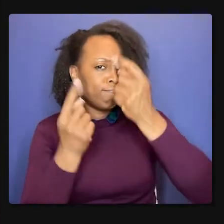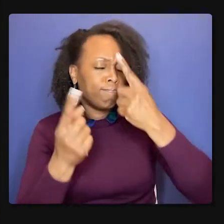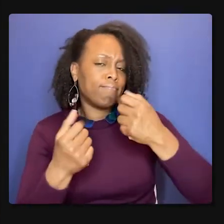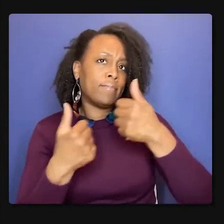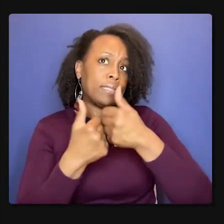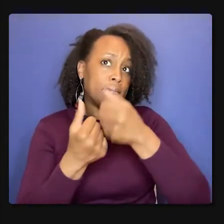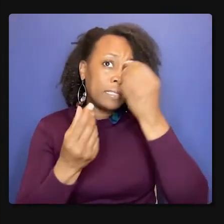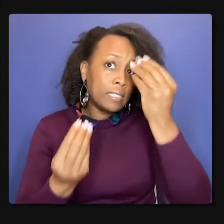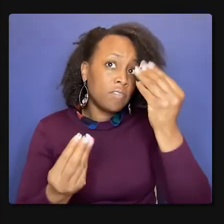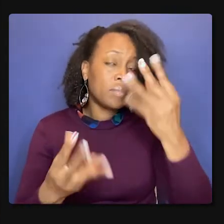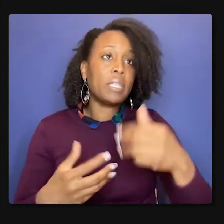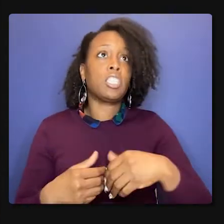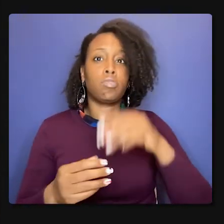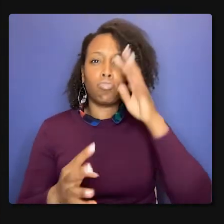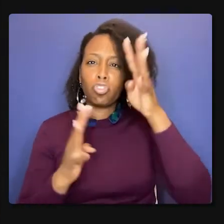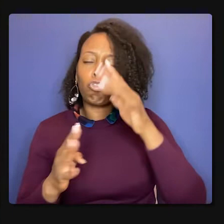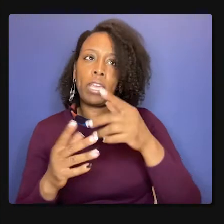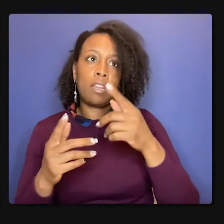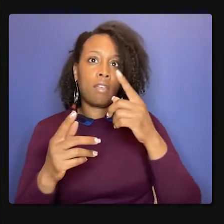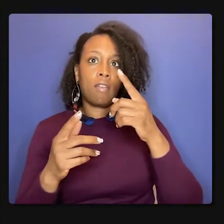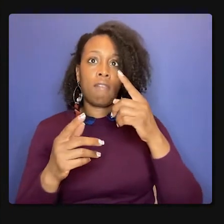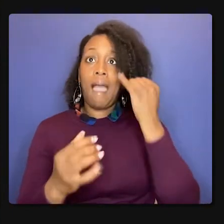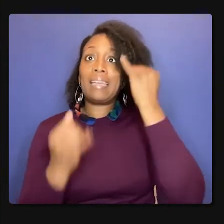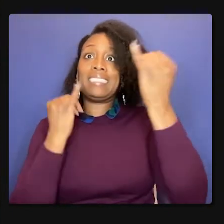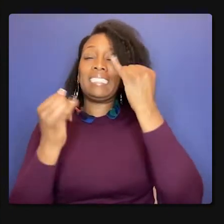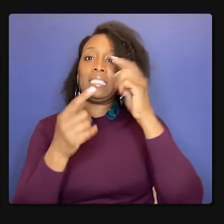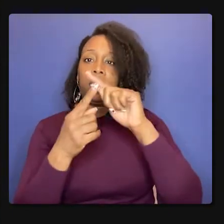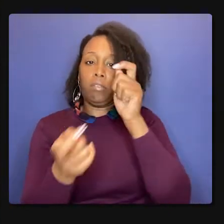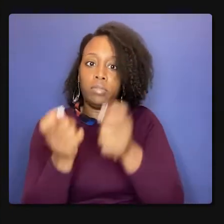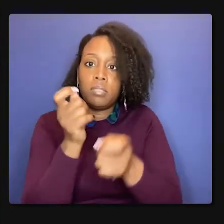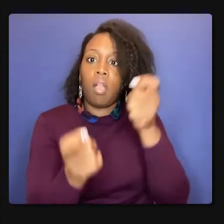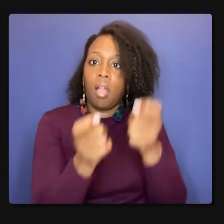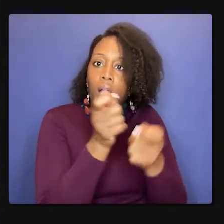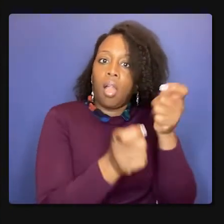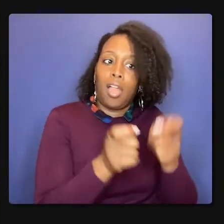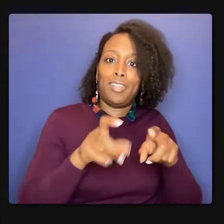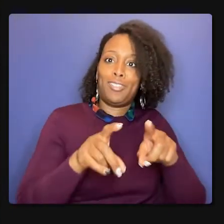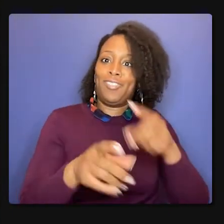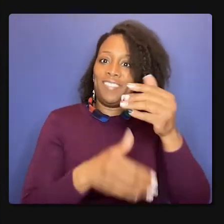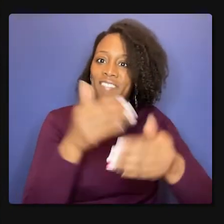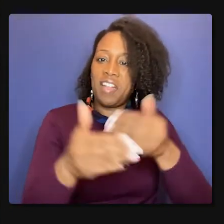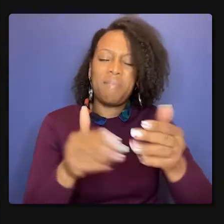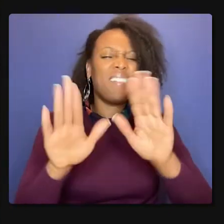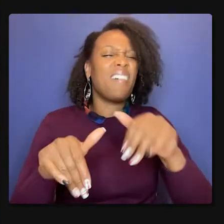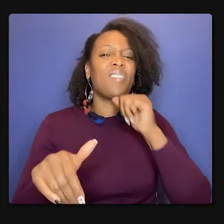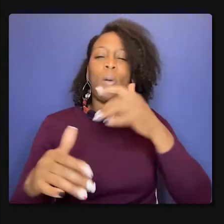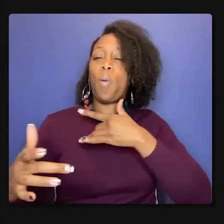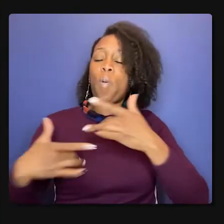game information and creative direction can change during development. So don't worry if it's not final or changes